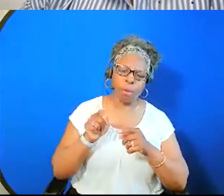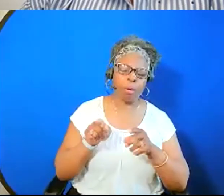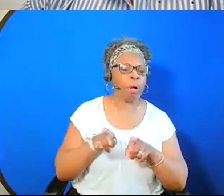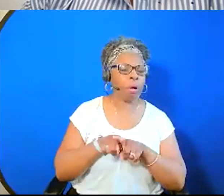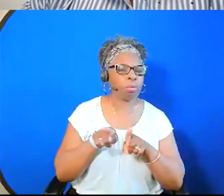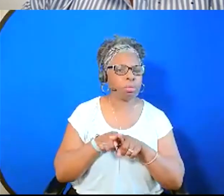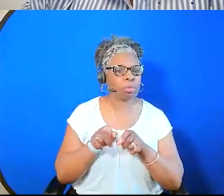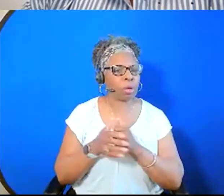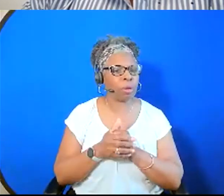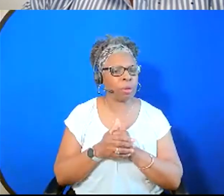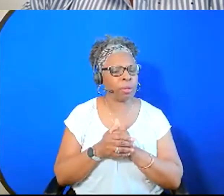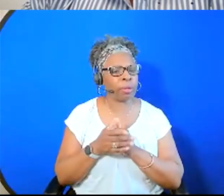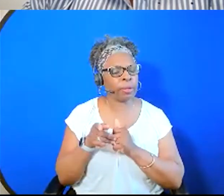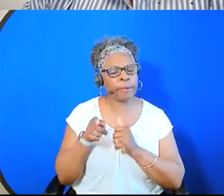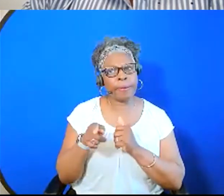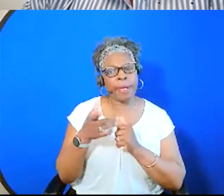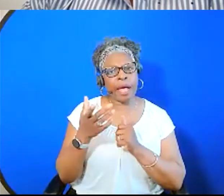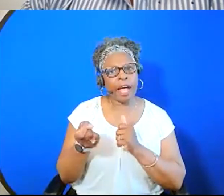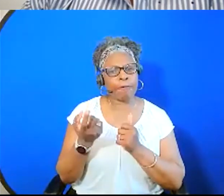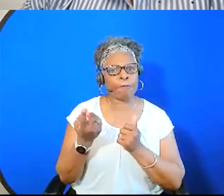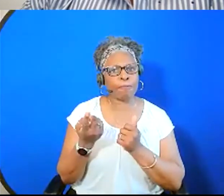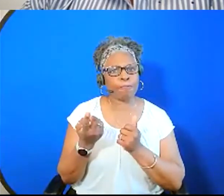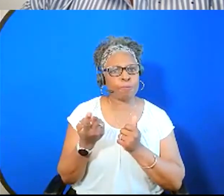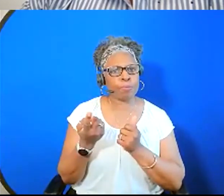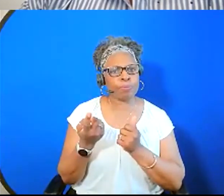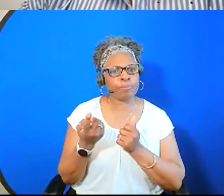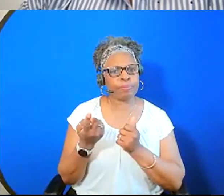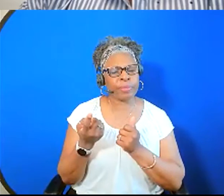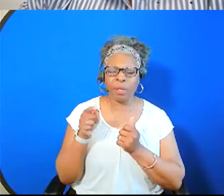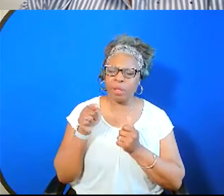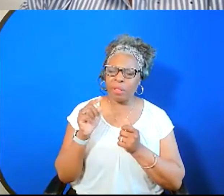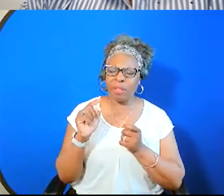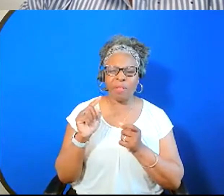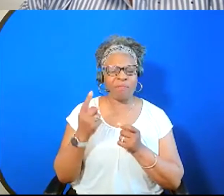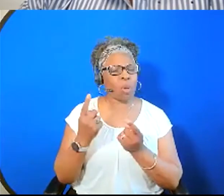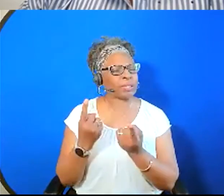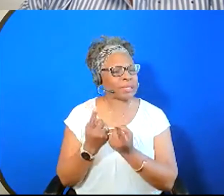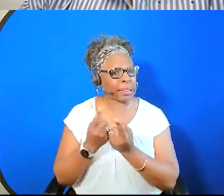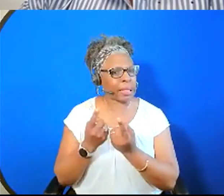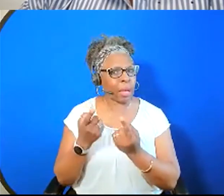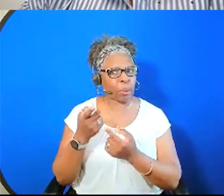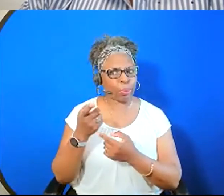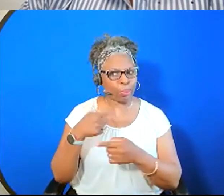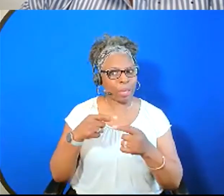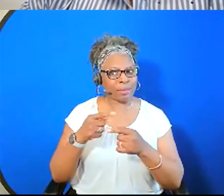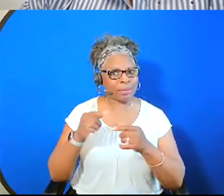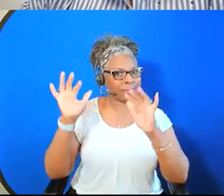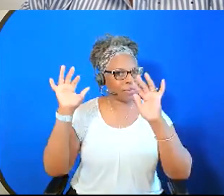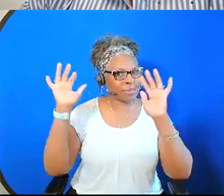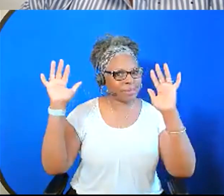they have a kind of the first thing, they really applaud it and it's great and I think it's a wonderful thing, it sounds maybe throw away, but it's just to have like a party